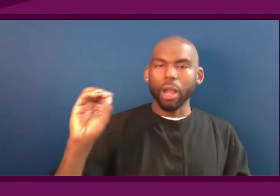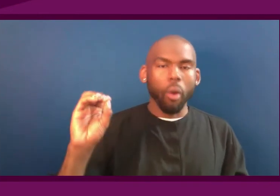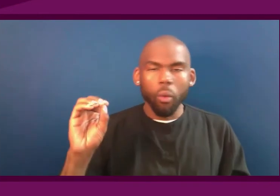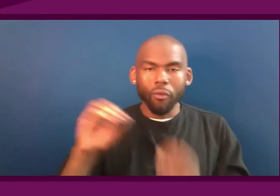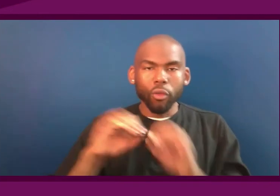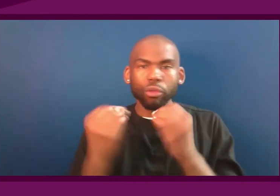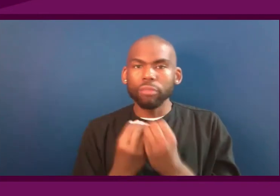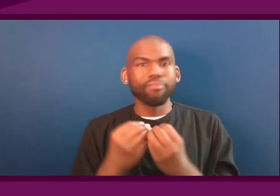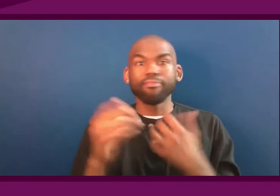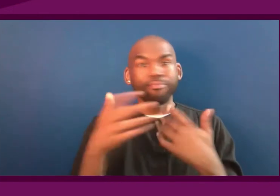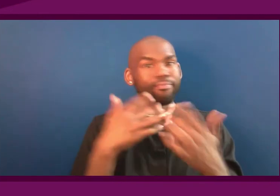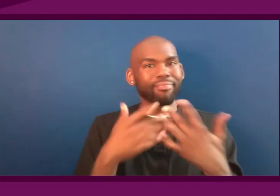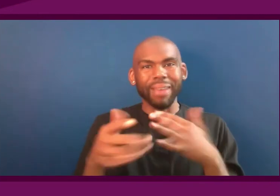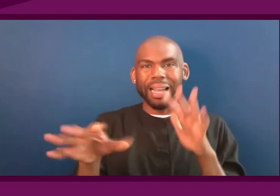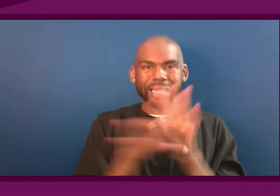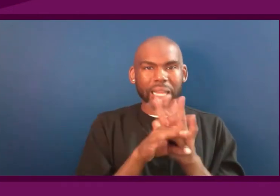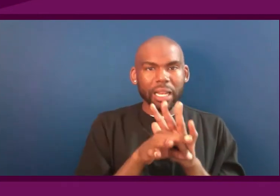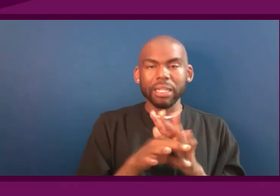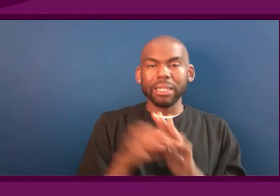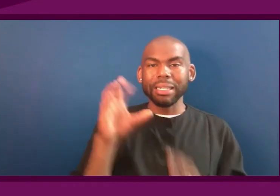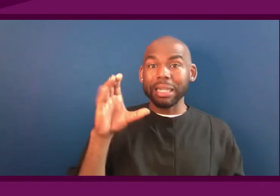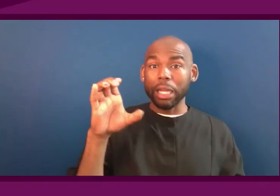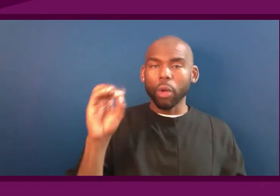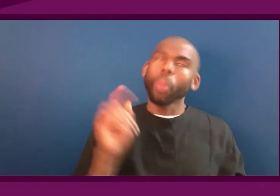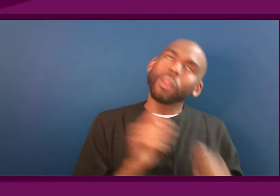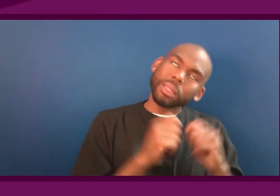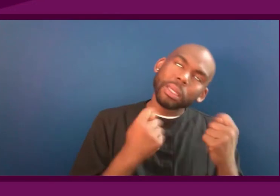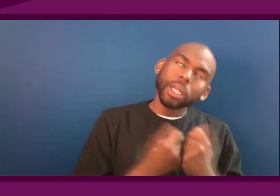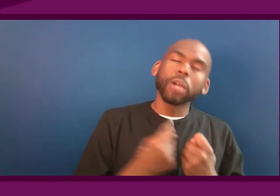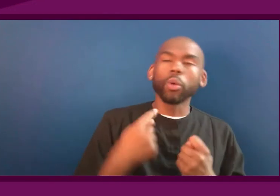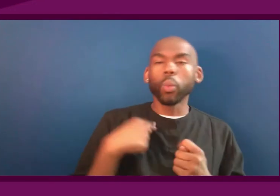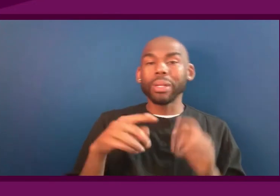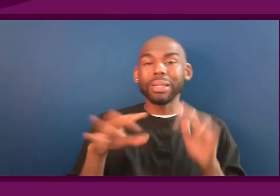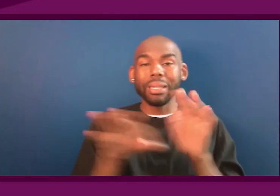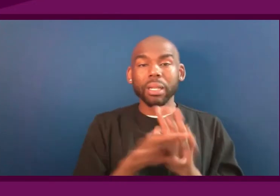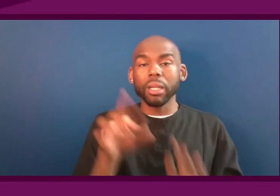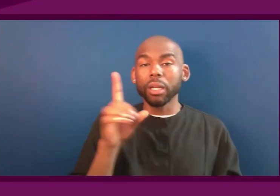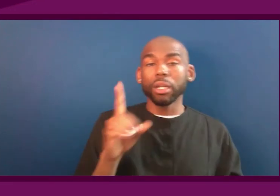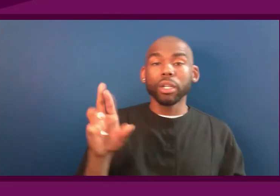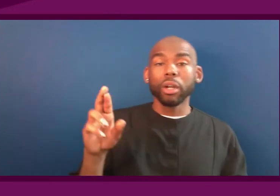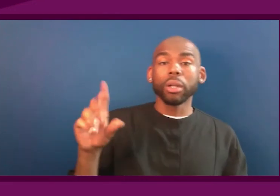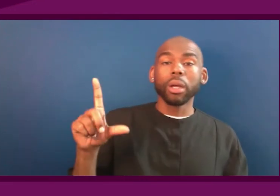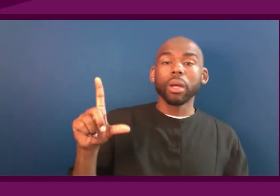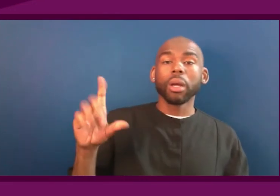American. So he's, African-American, he also has lived experience growing up in the south of the